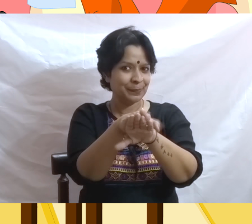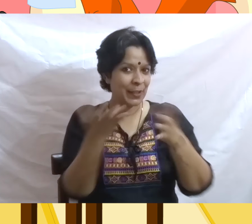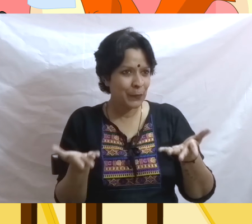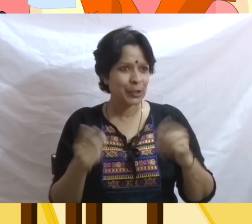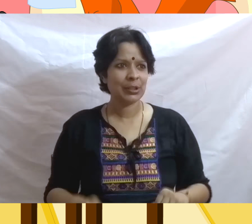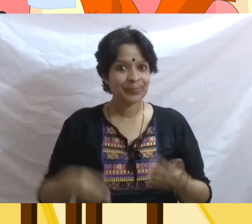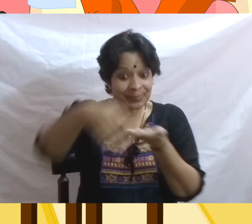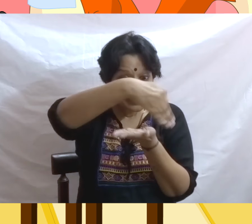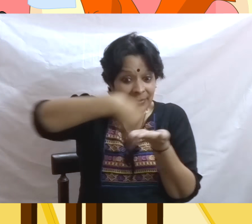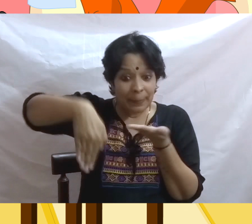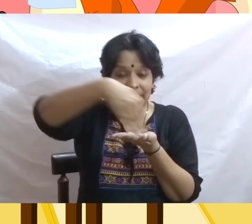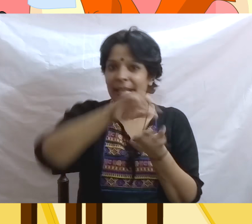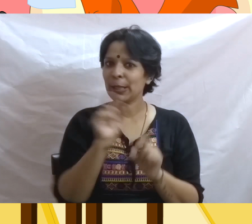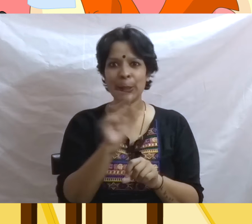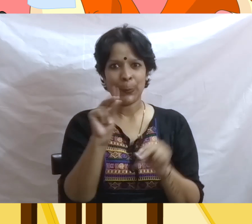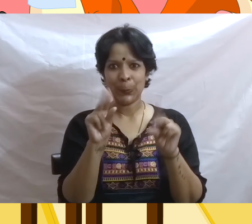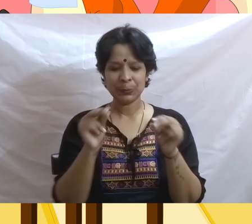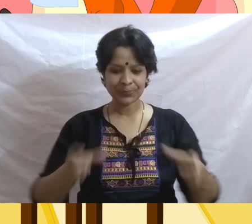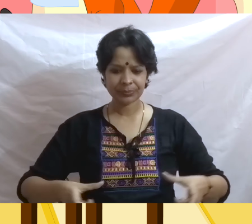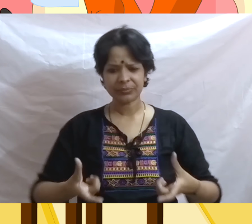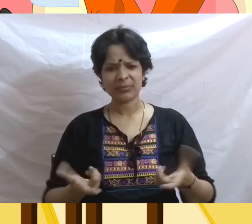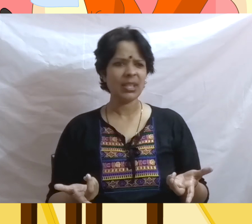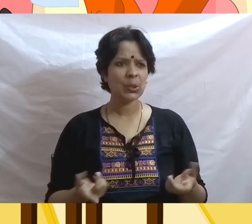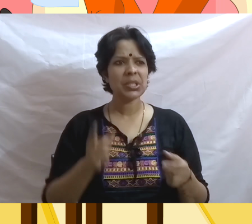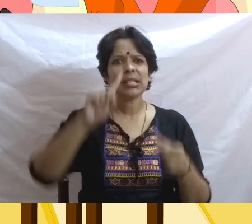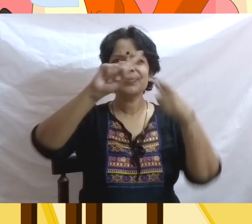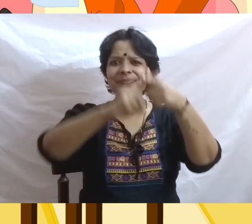The stork served the dinner in a tall jar with a very narrow neck!